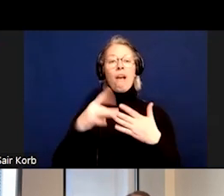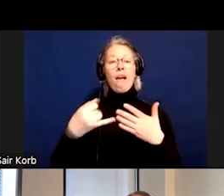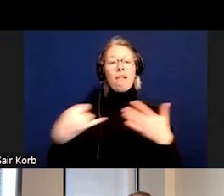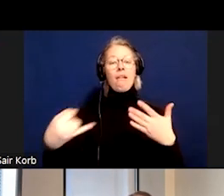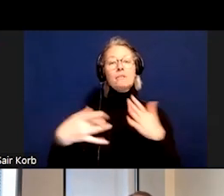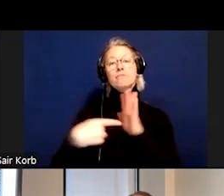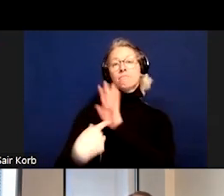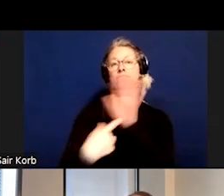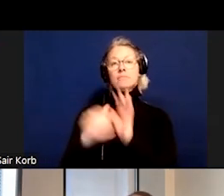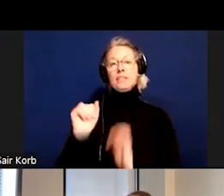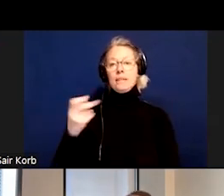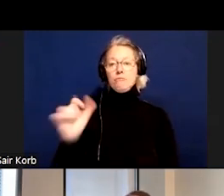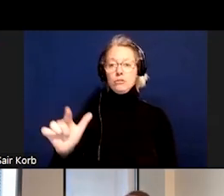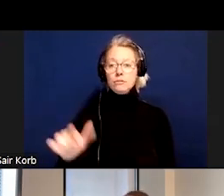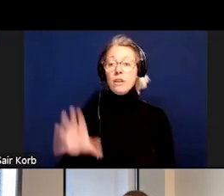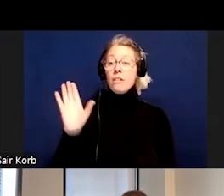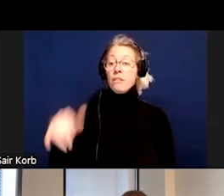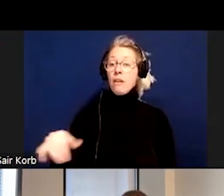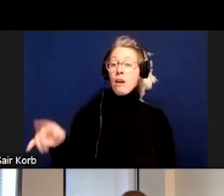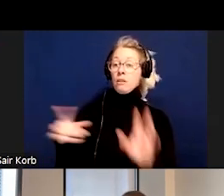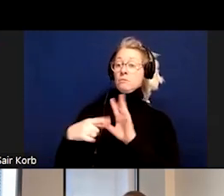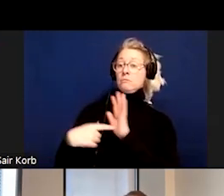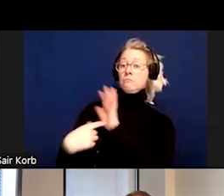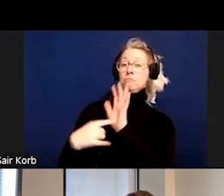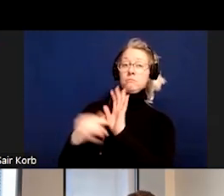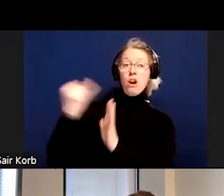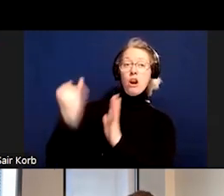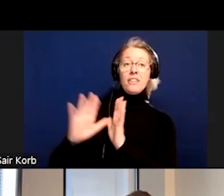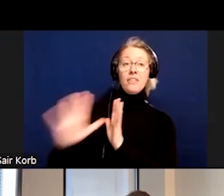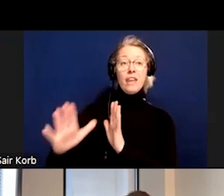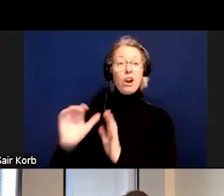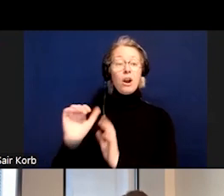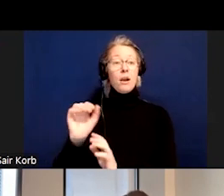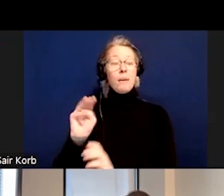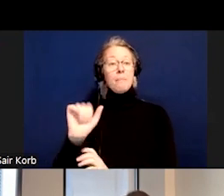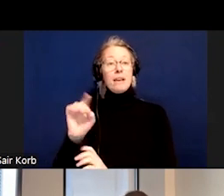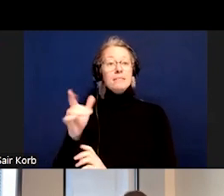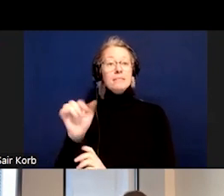based on their artistic mandate and work, their impact on their communities and the